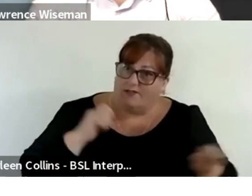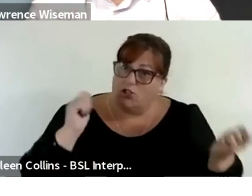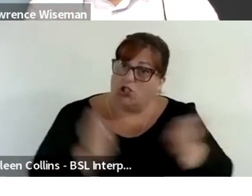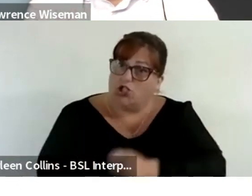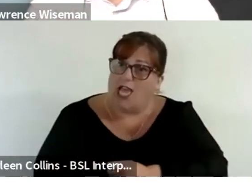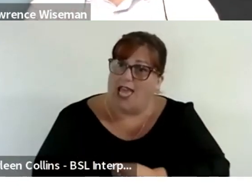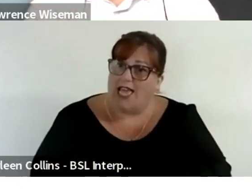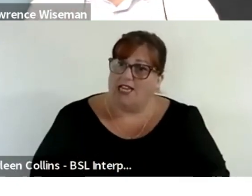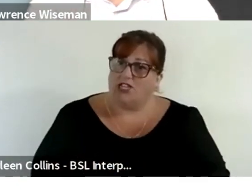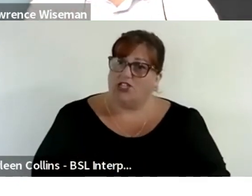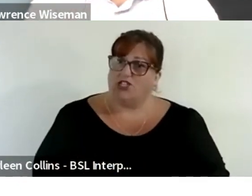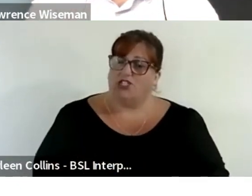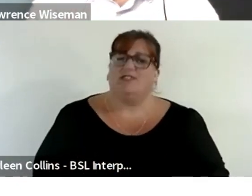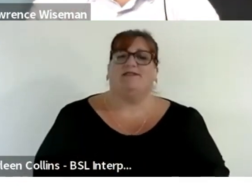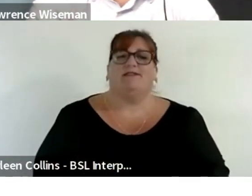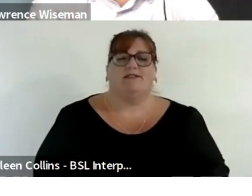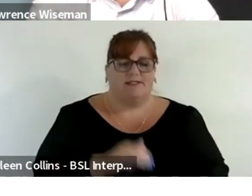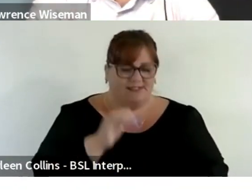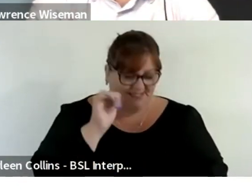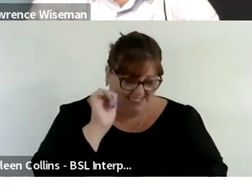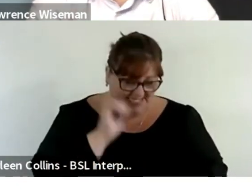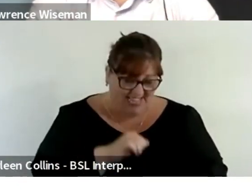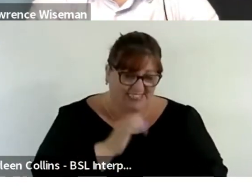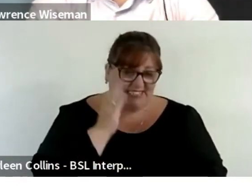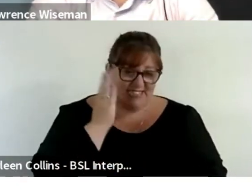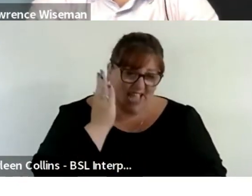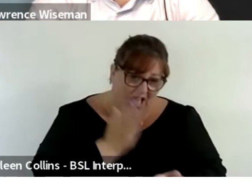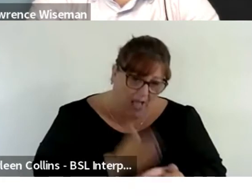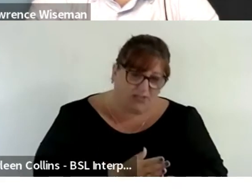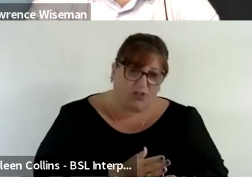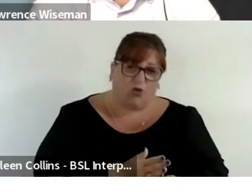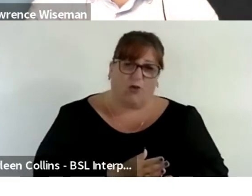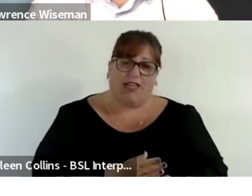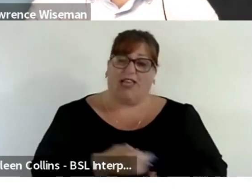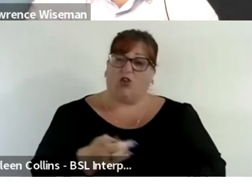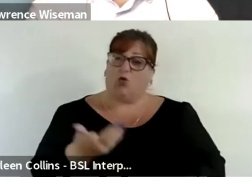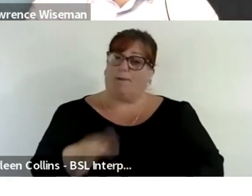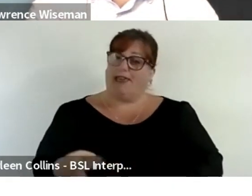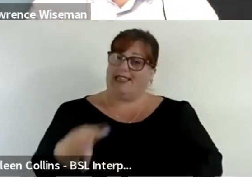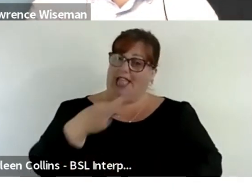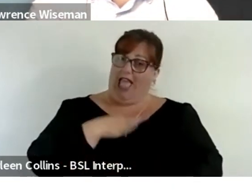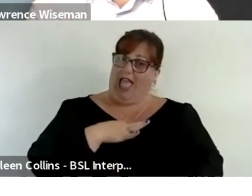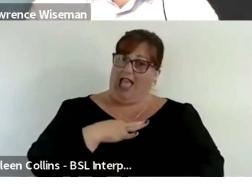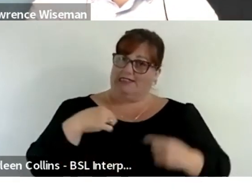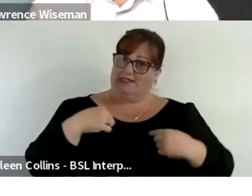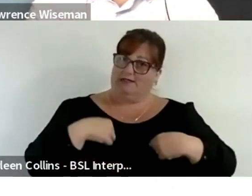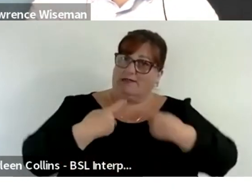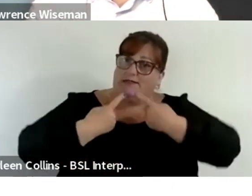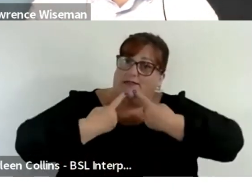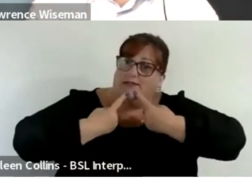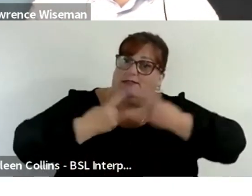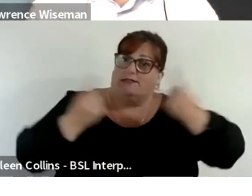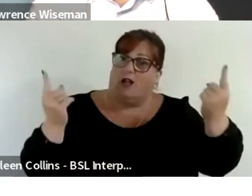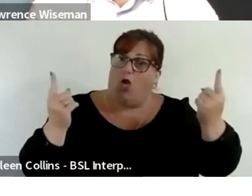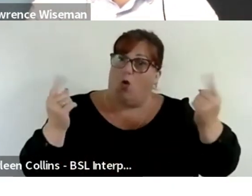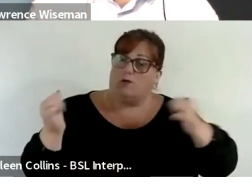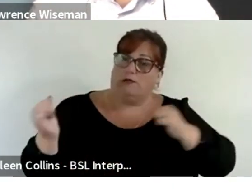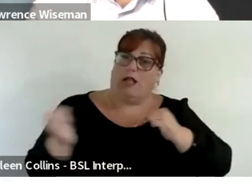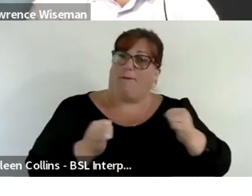You asked about how or if we disclosed. One of the organisations the way I disclosed my epilepsy to my colleagues